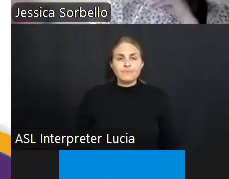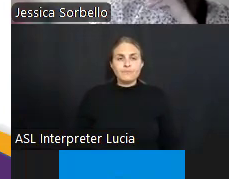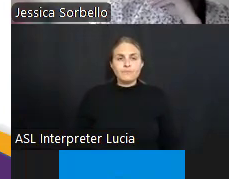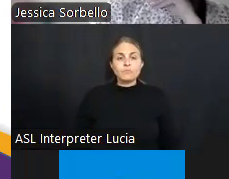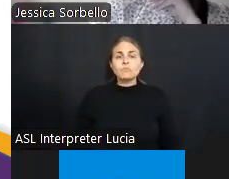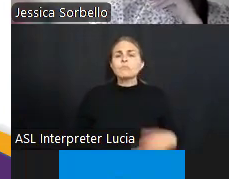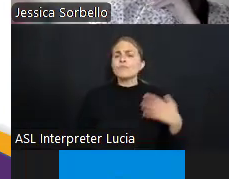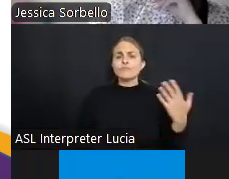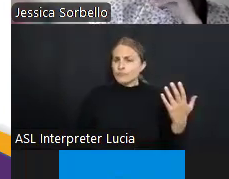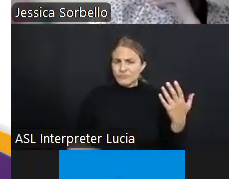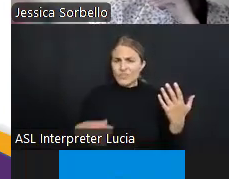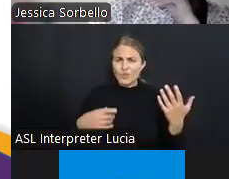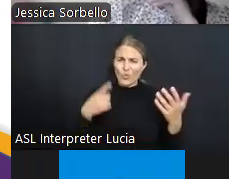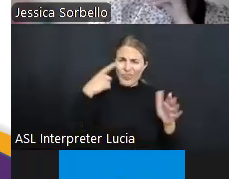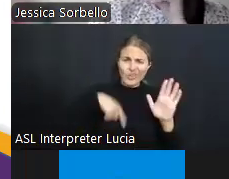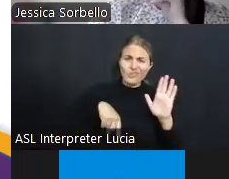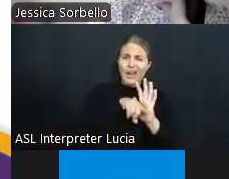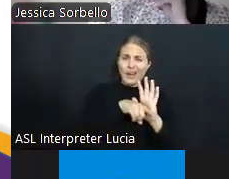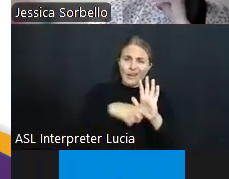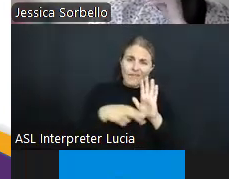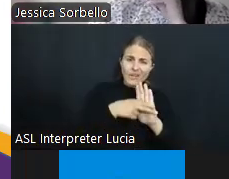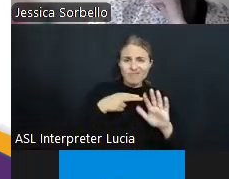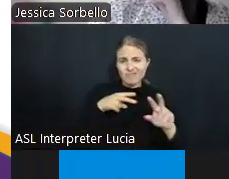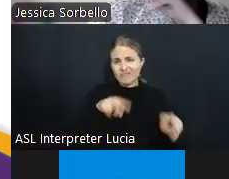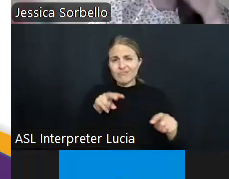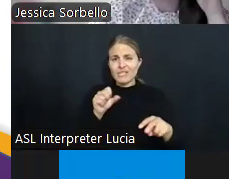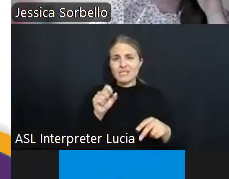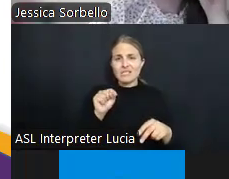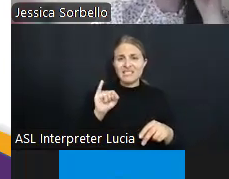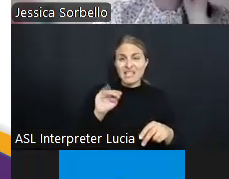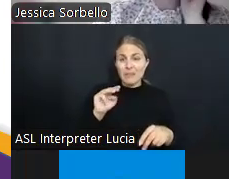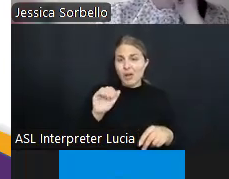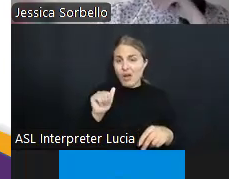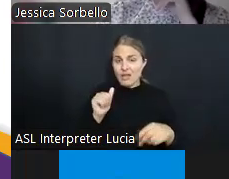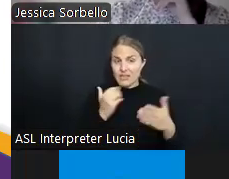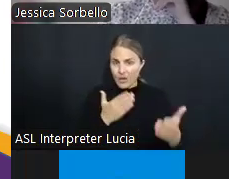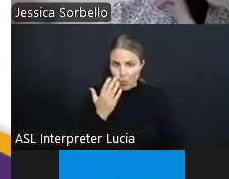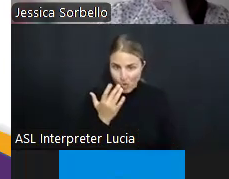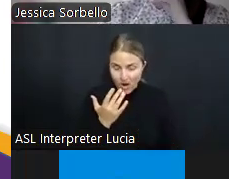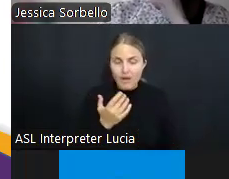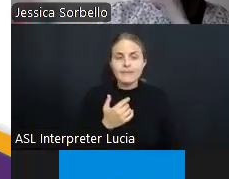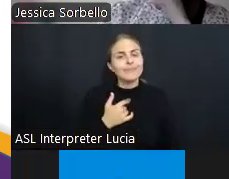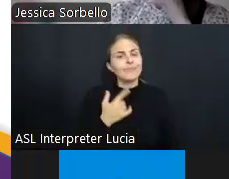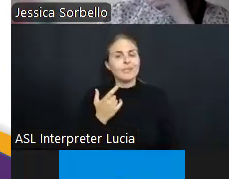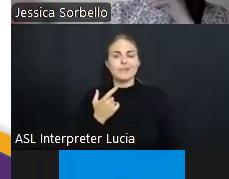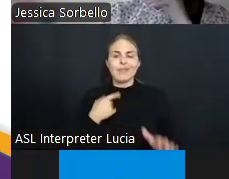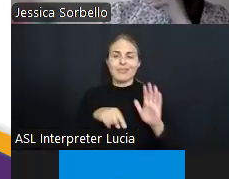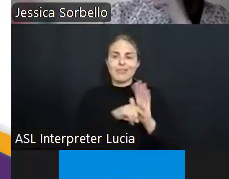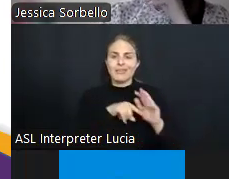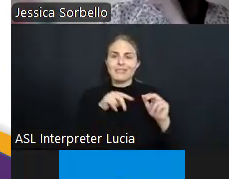is the stigma continues to be there simply because it exists around addiction. It does not cure